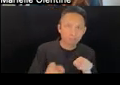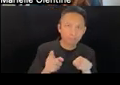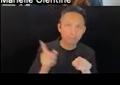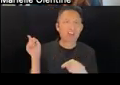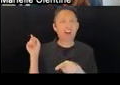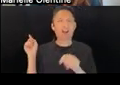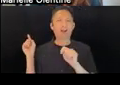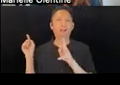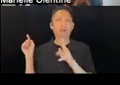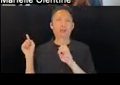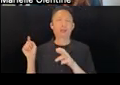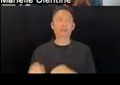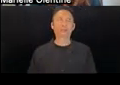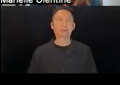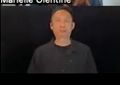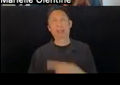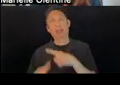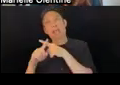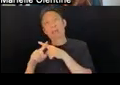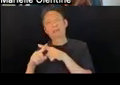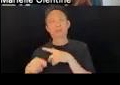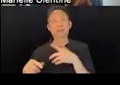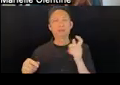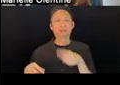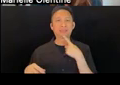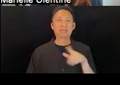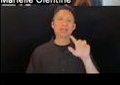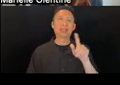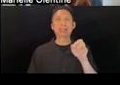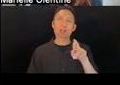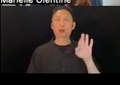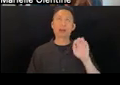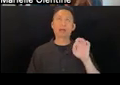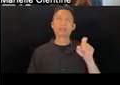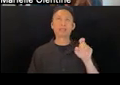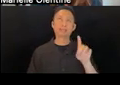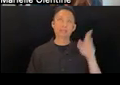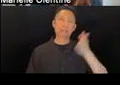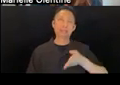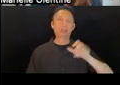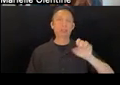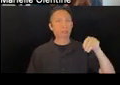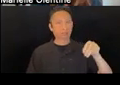have to meet the people, the right people, who will understand your project. Again, it's not about changing your project to fit